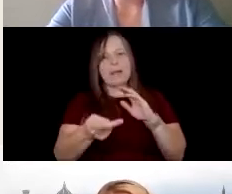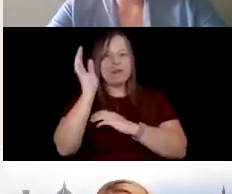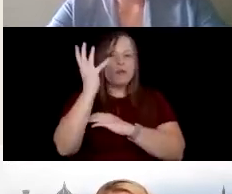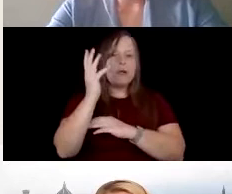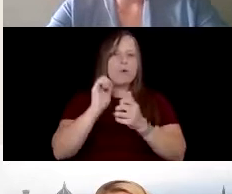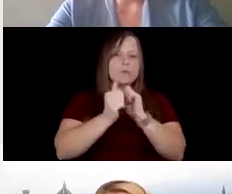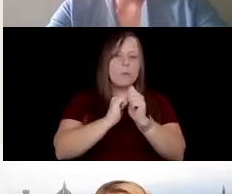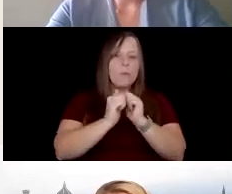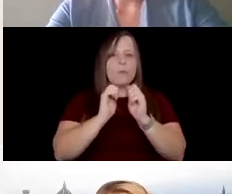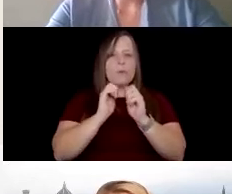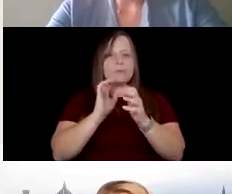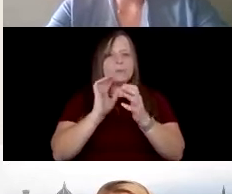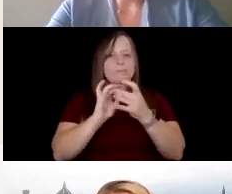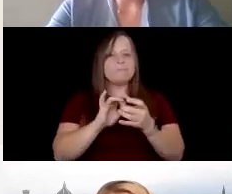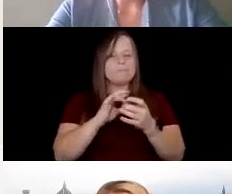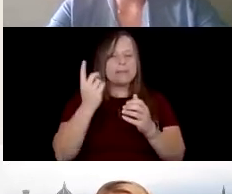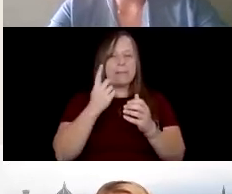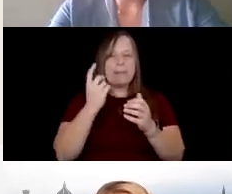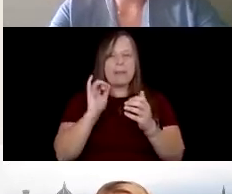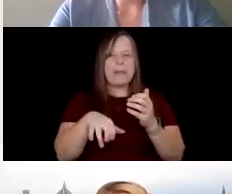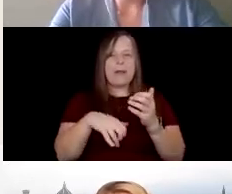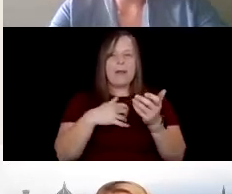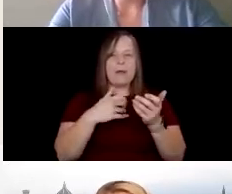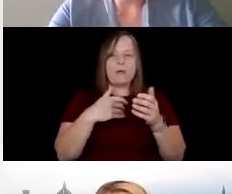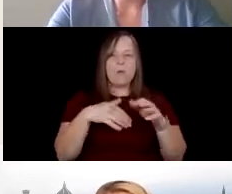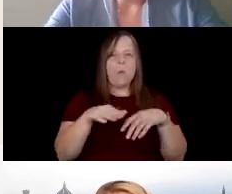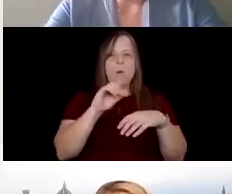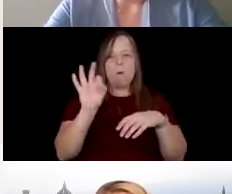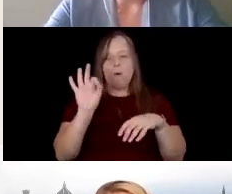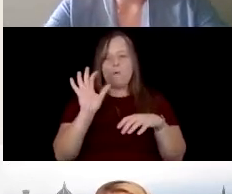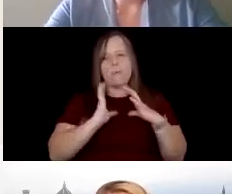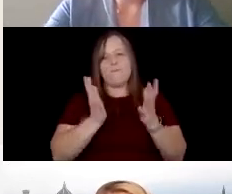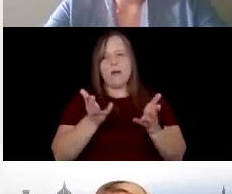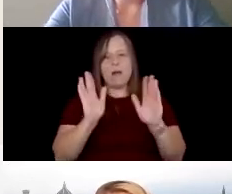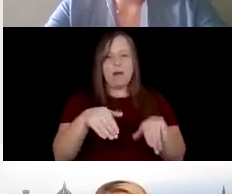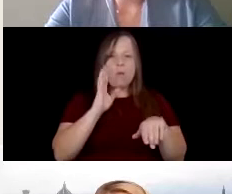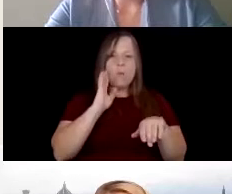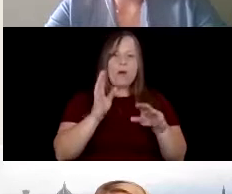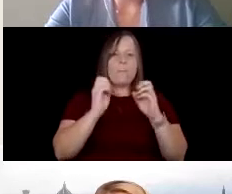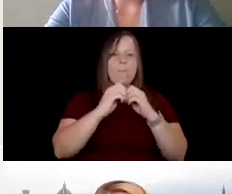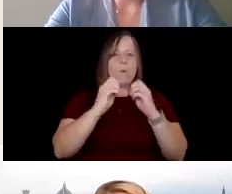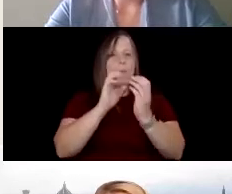And we kind of view it as something where, walk it off, you'll be fine. And more and more, we're learning that that is not the case.